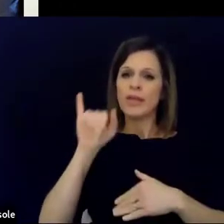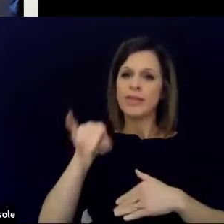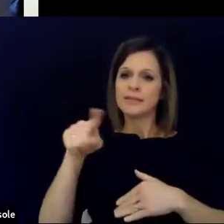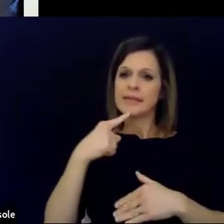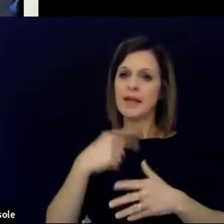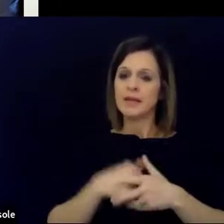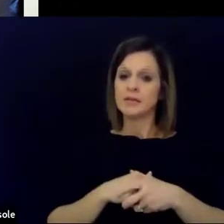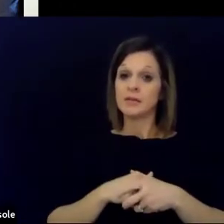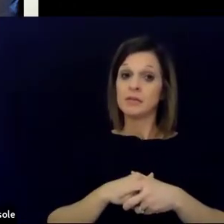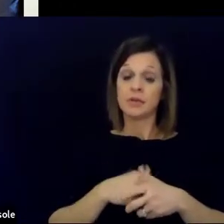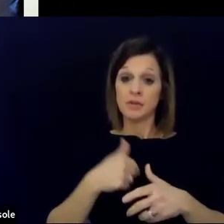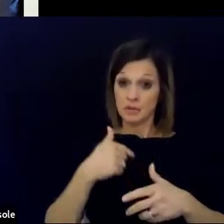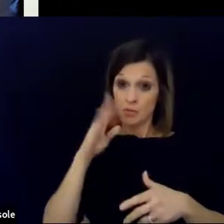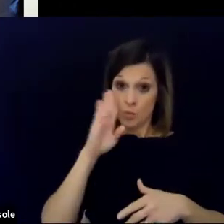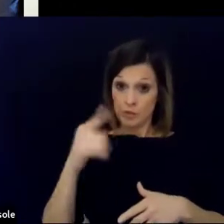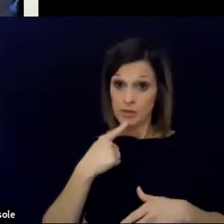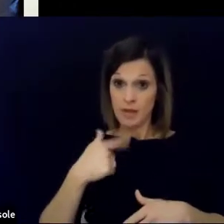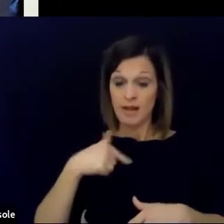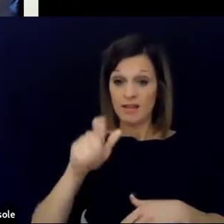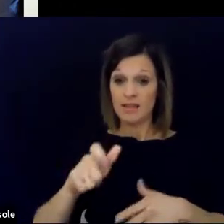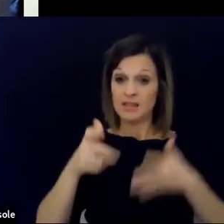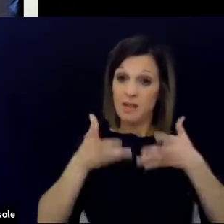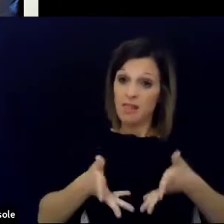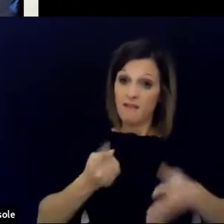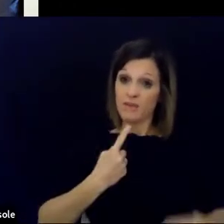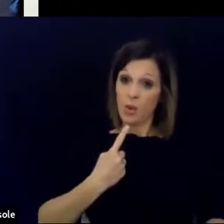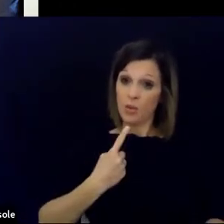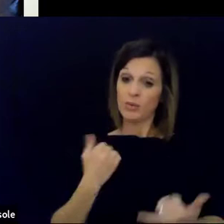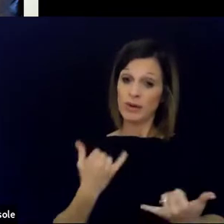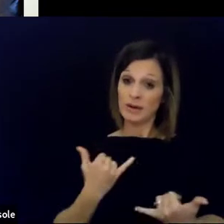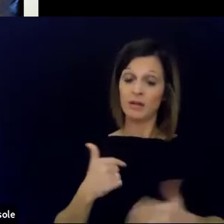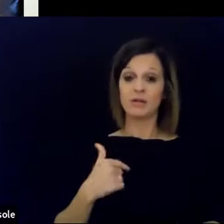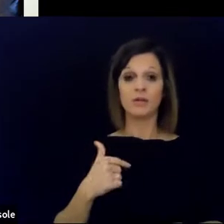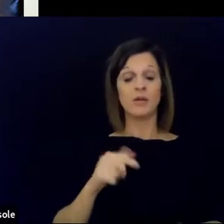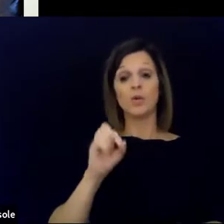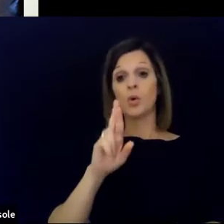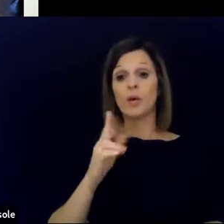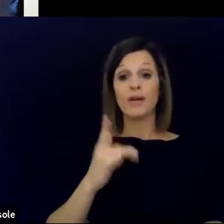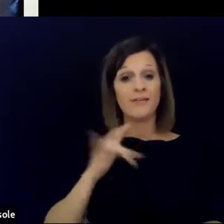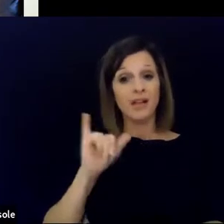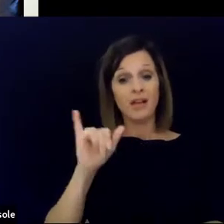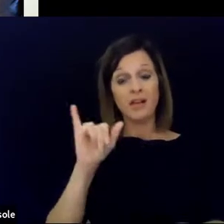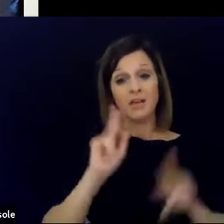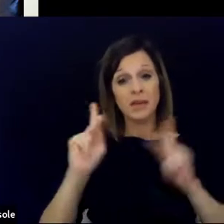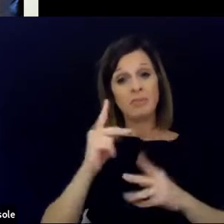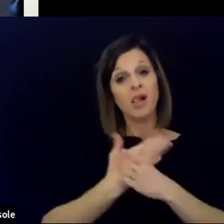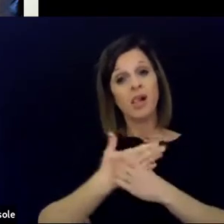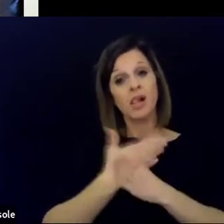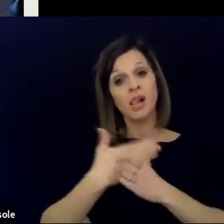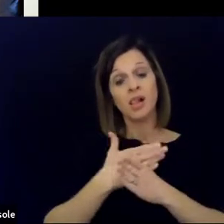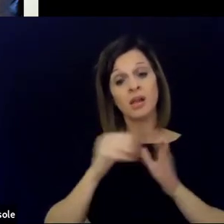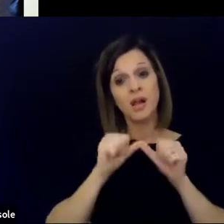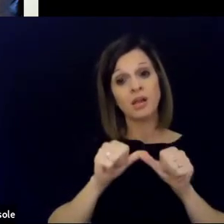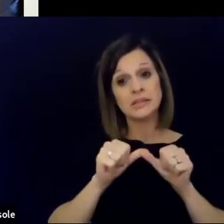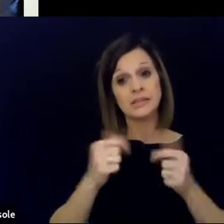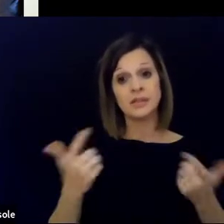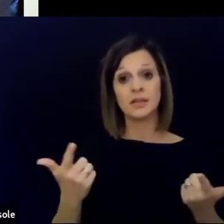or I feel like people are bugging me constantly, or I don't know what's happening most of the day?